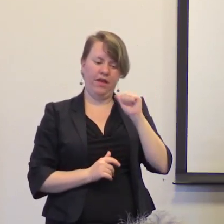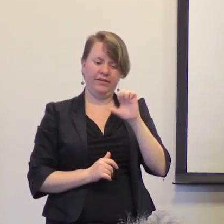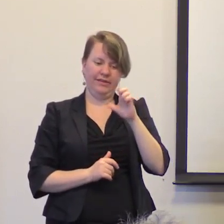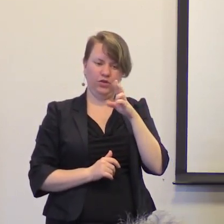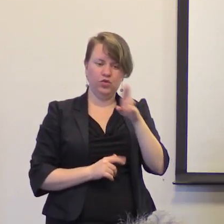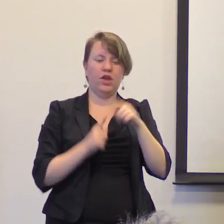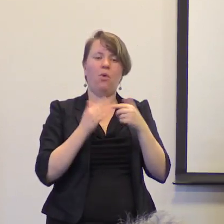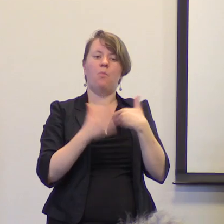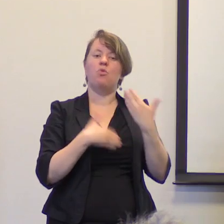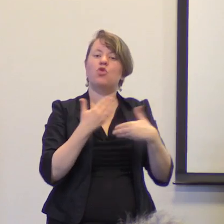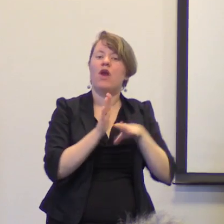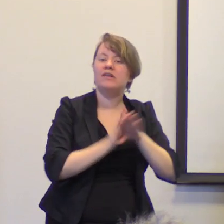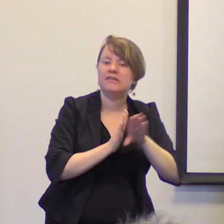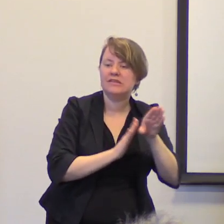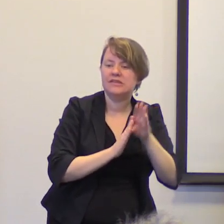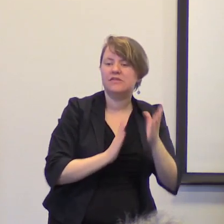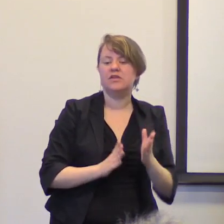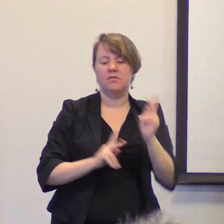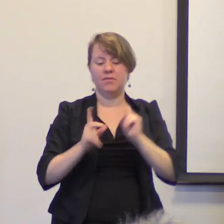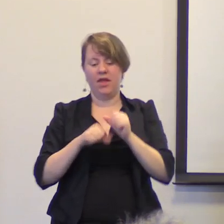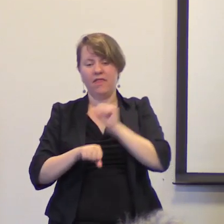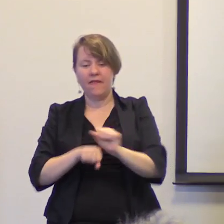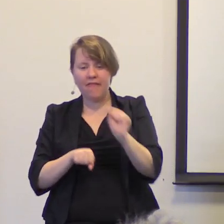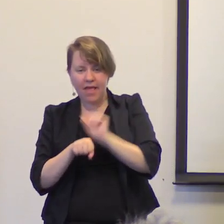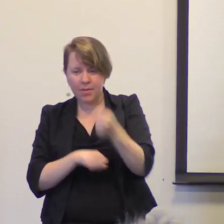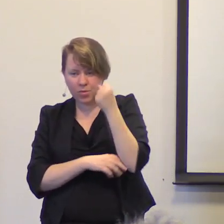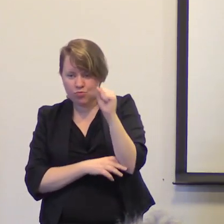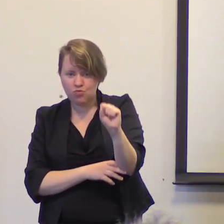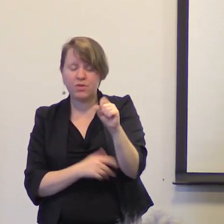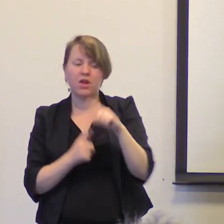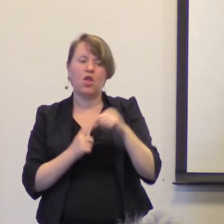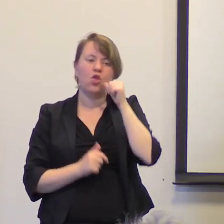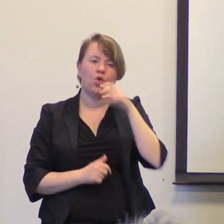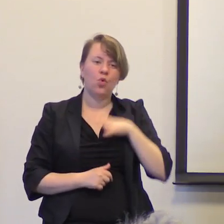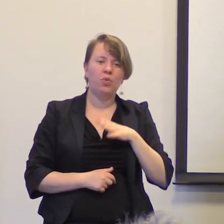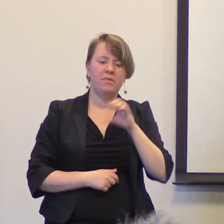They were people in the later movement, there were the women's suffrage people, they were